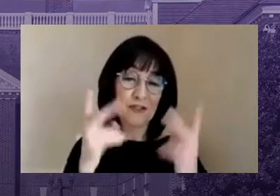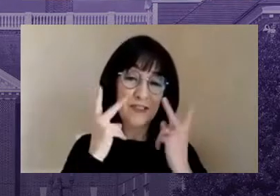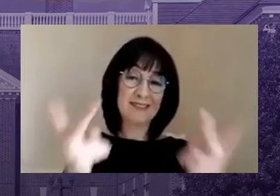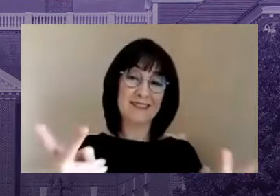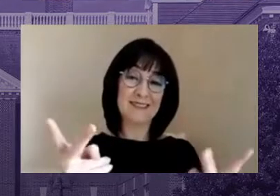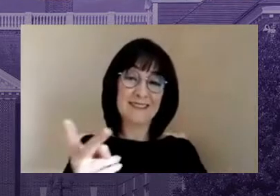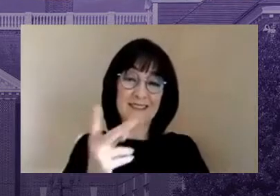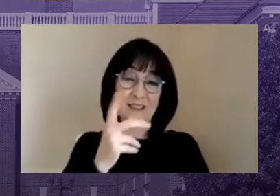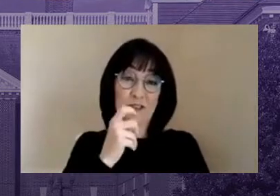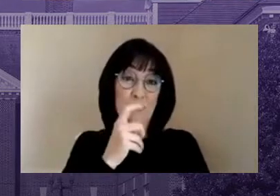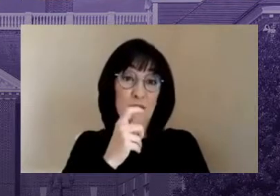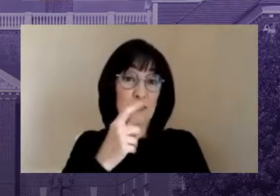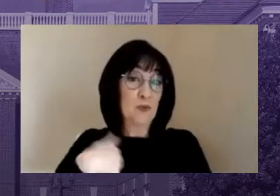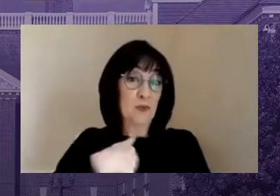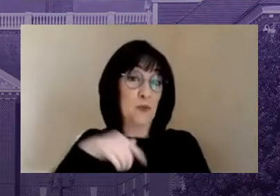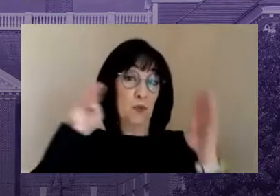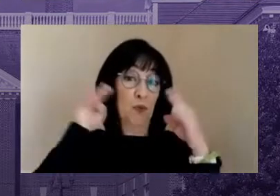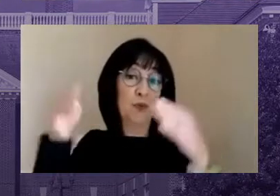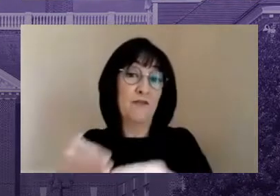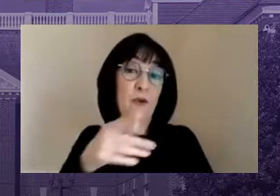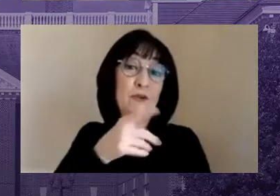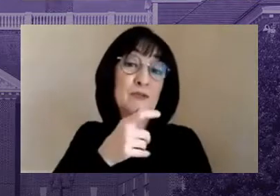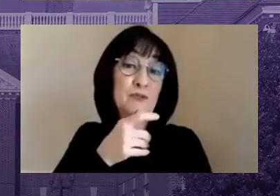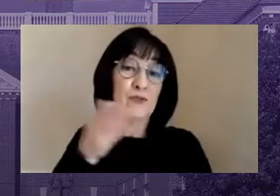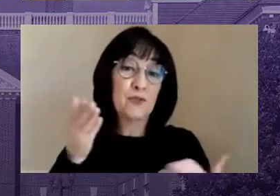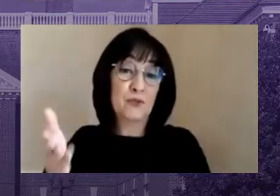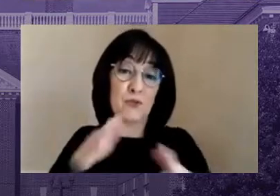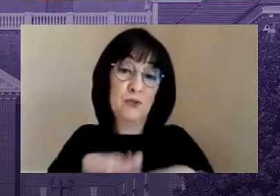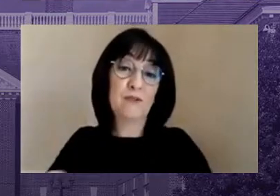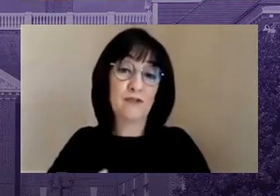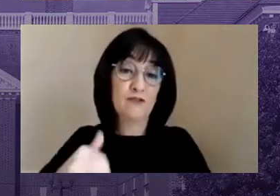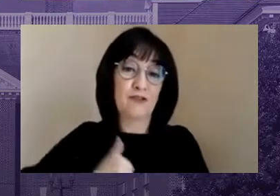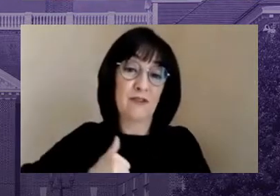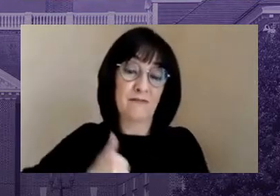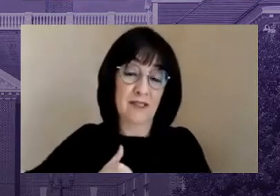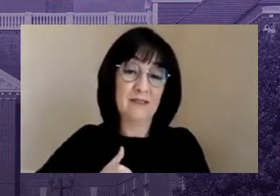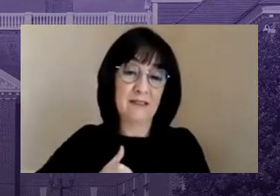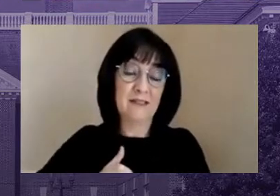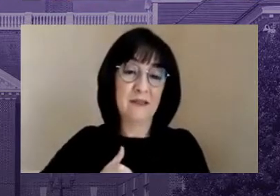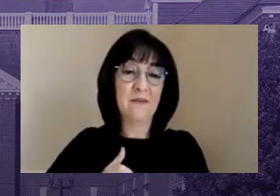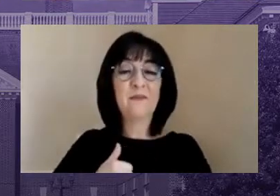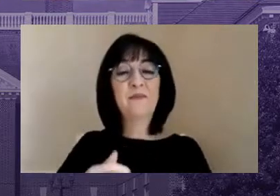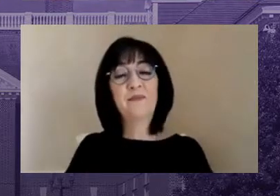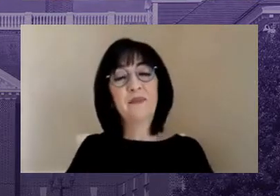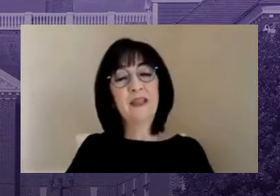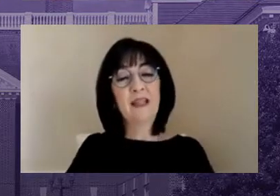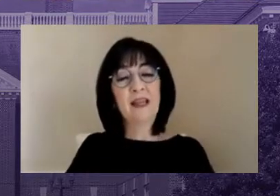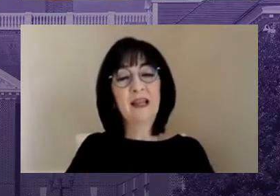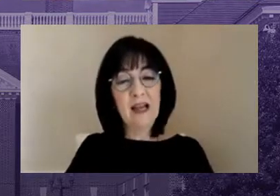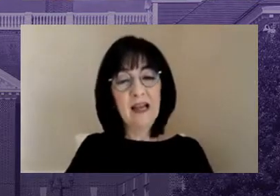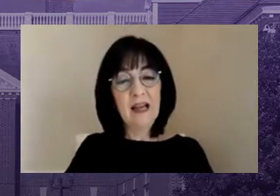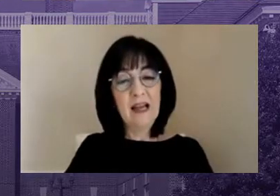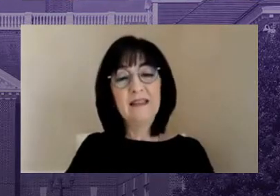is all about. Dr. Kevin Fitzgerald again will bring us home as we sign this proclamation. Thank